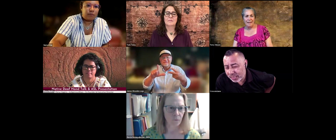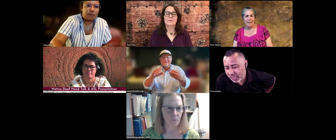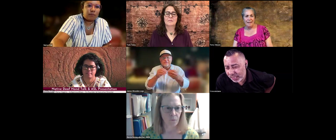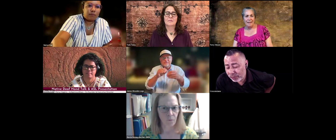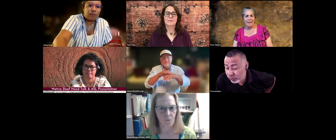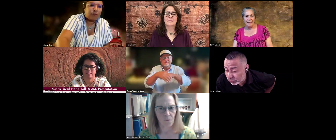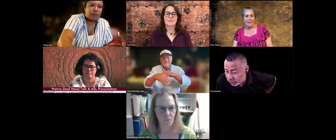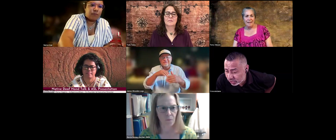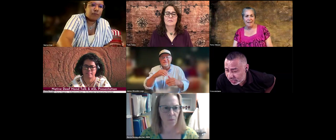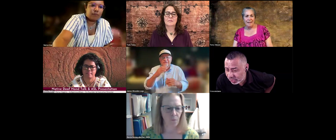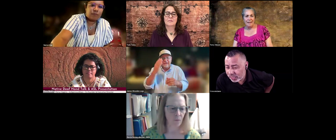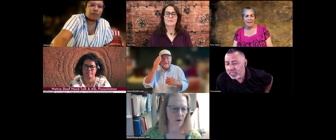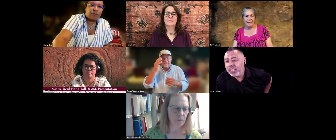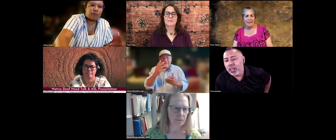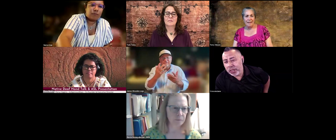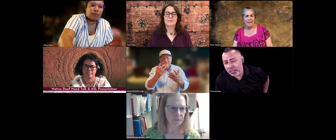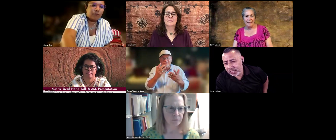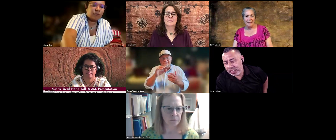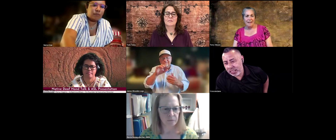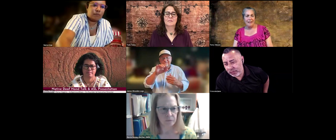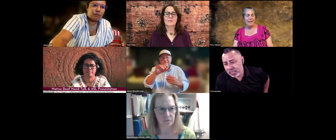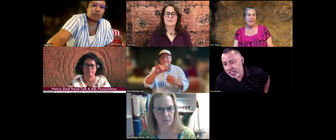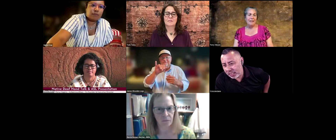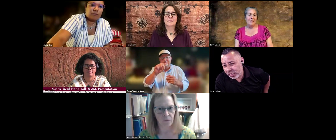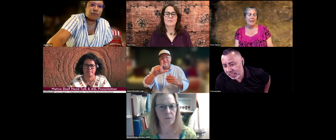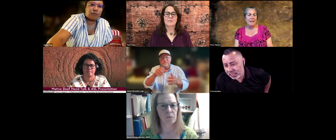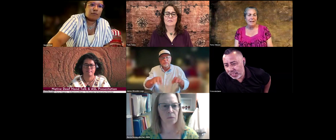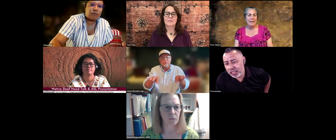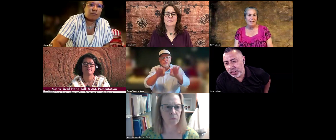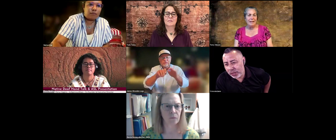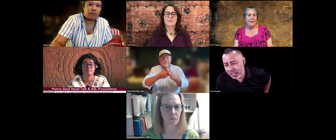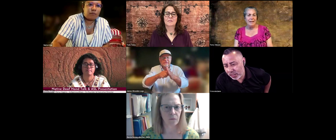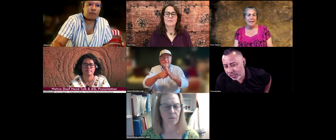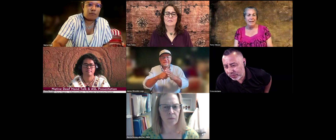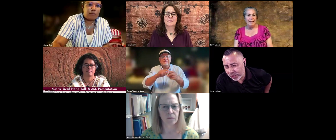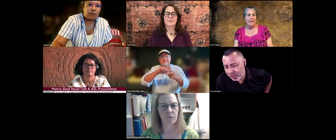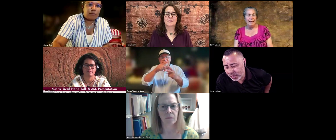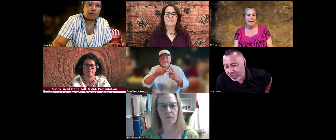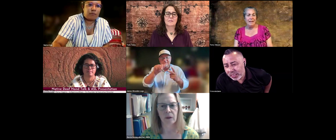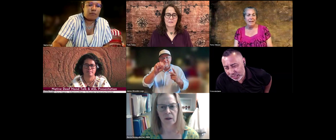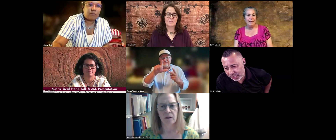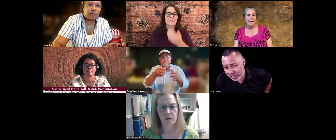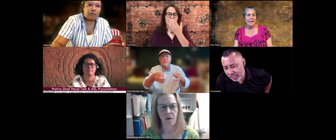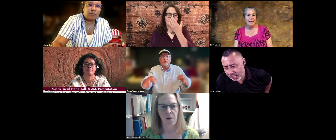And in sign language first.st American Sign Language second. They need to know Hand Talk first.st